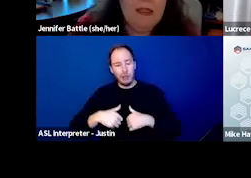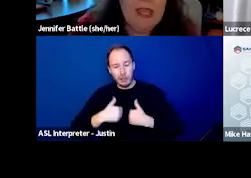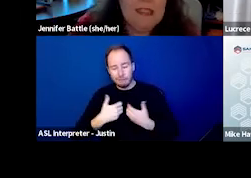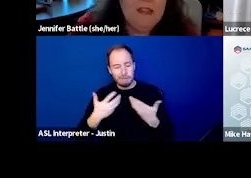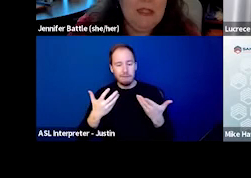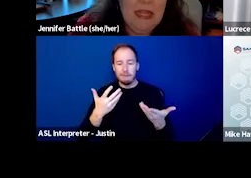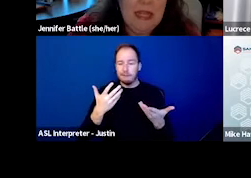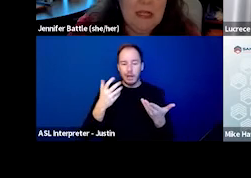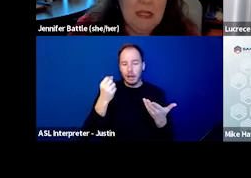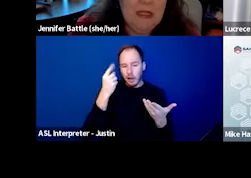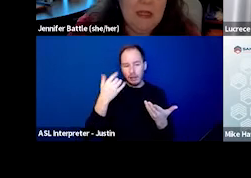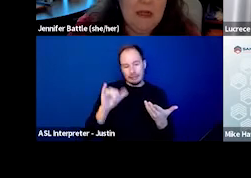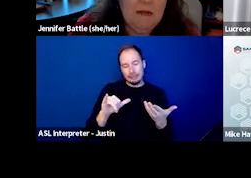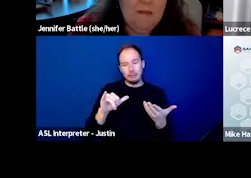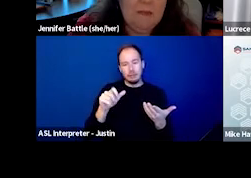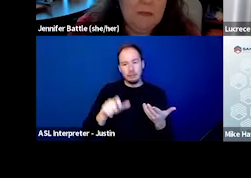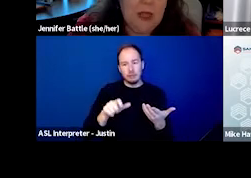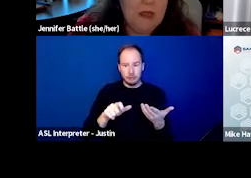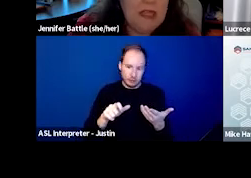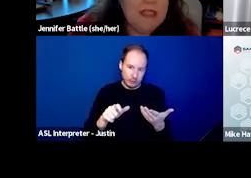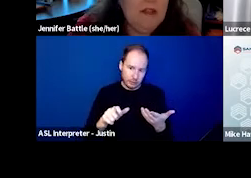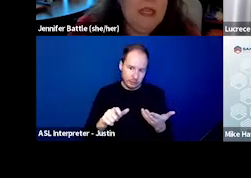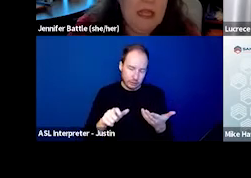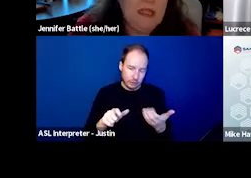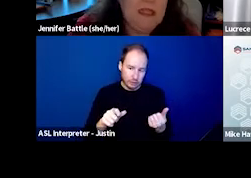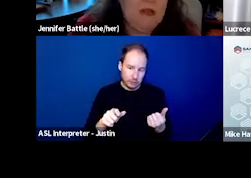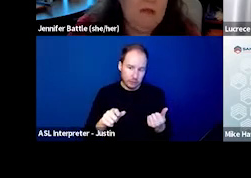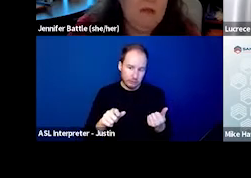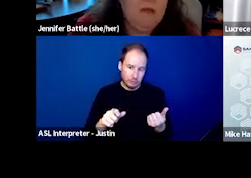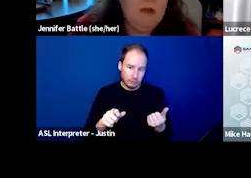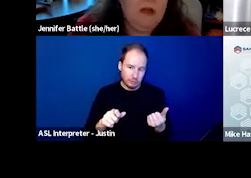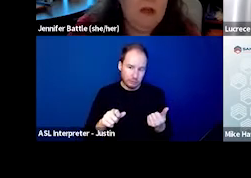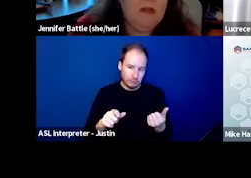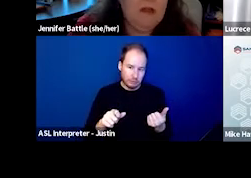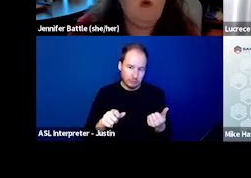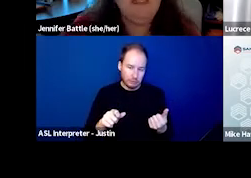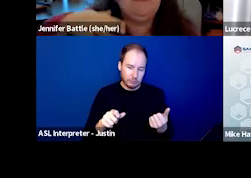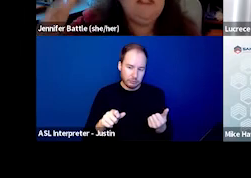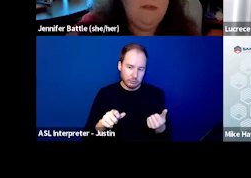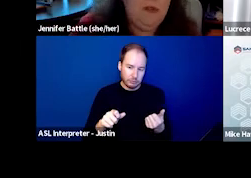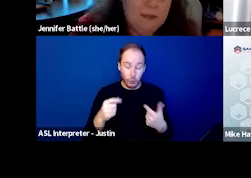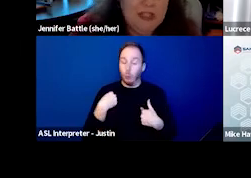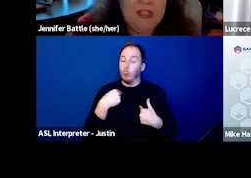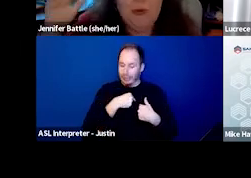But they still need, they still need to, well, we still need to fill those positions.